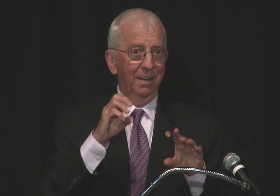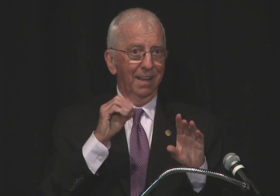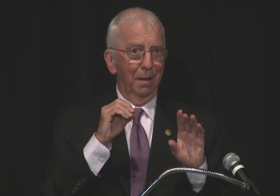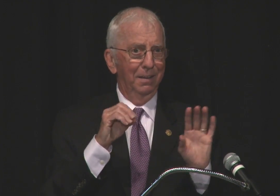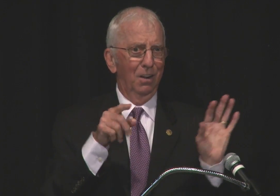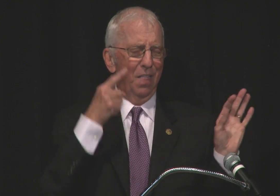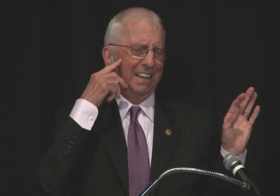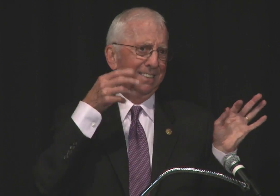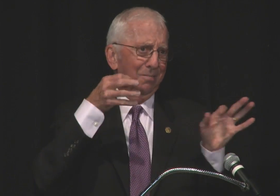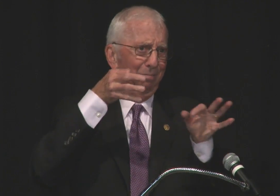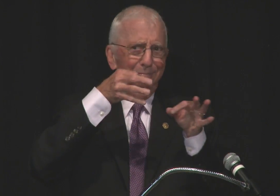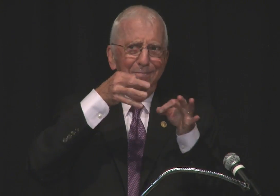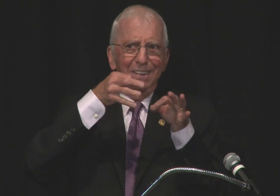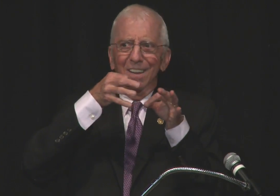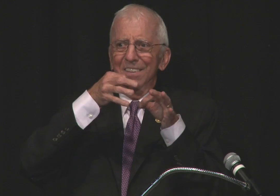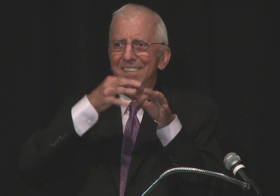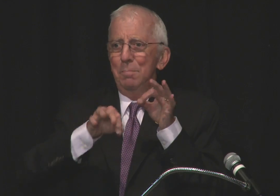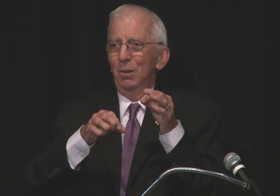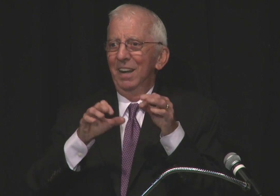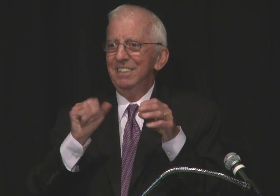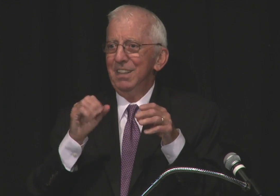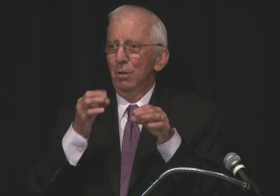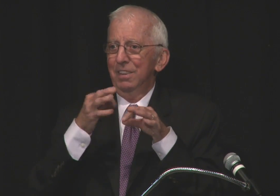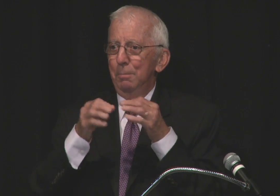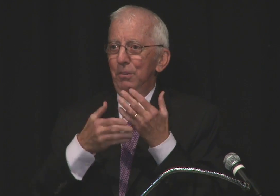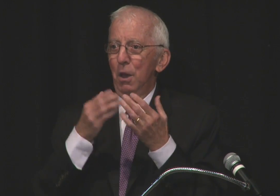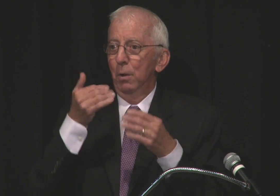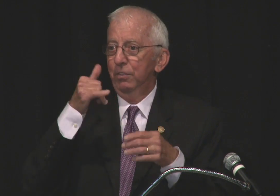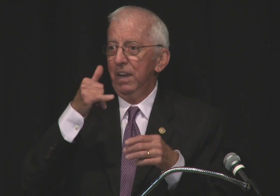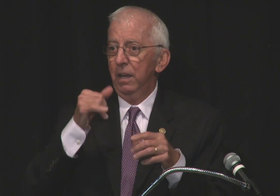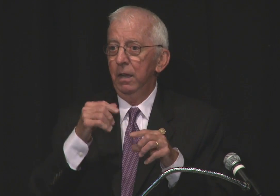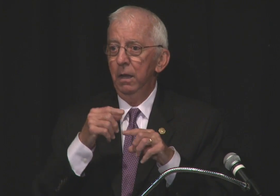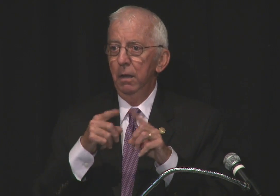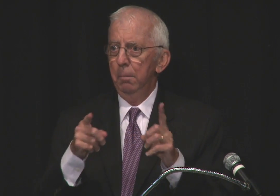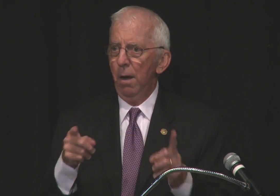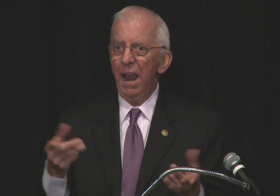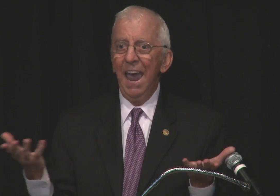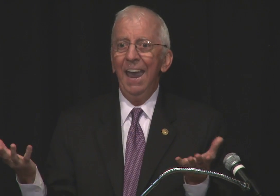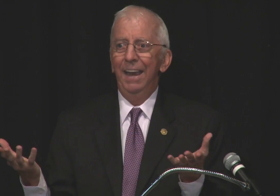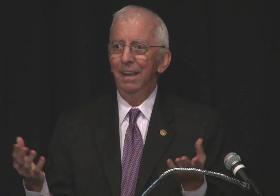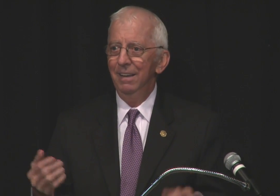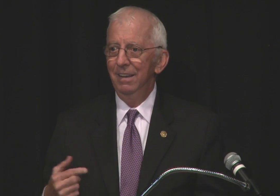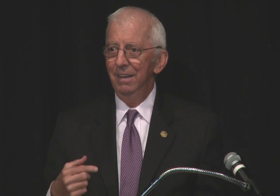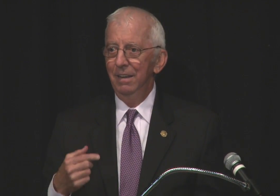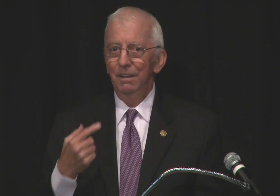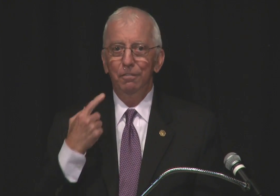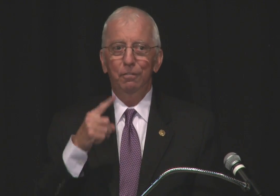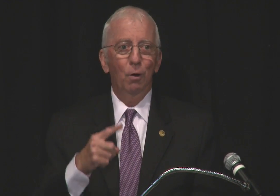And you know that's simple, it's so simple it's almost silly, but hey.